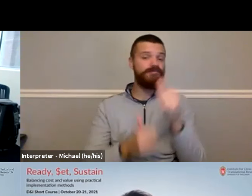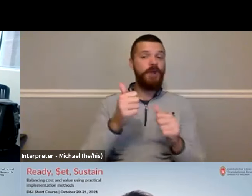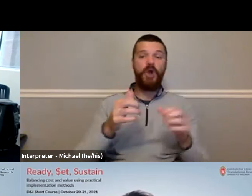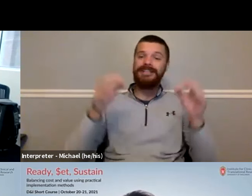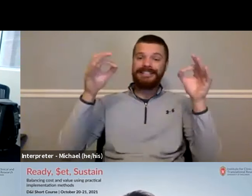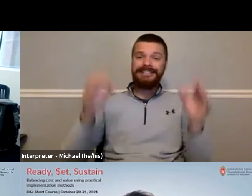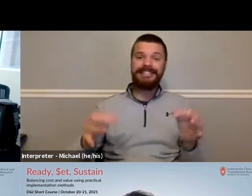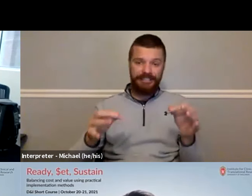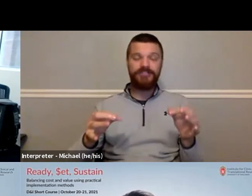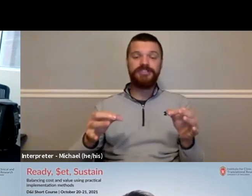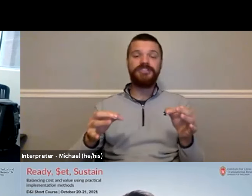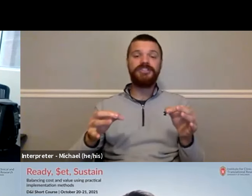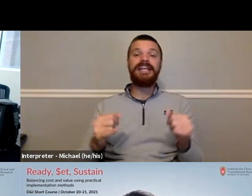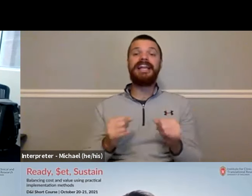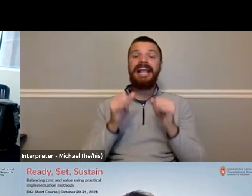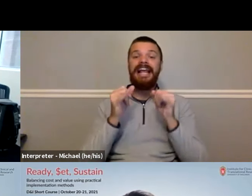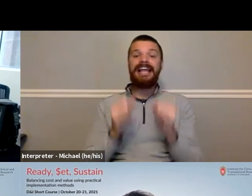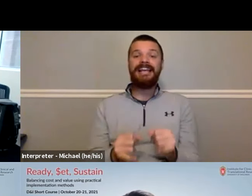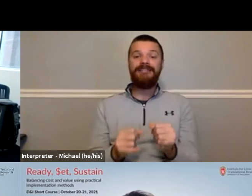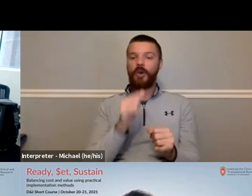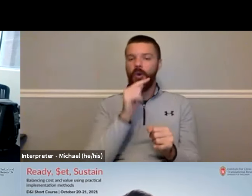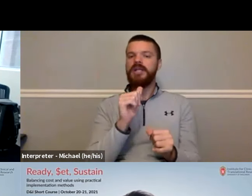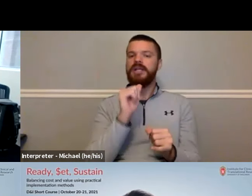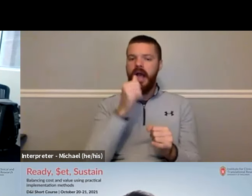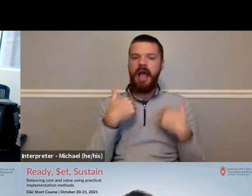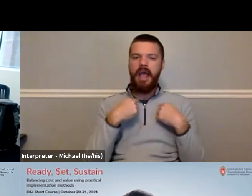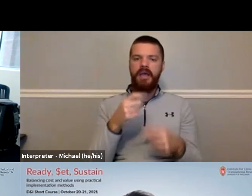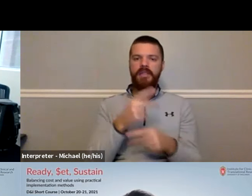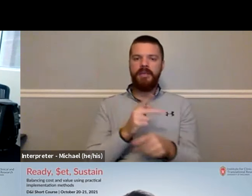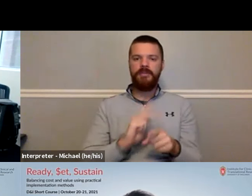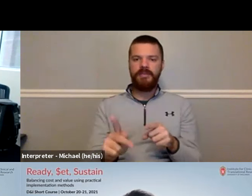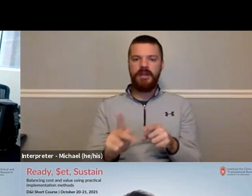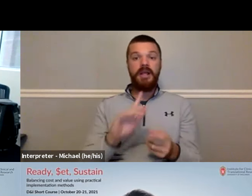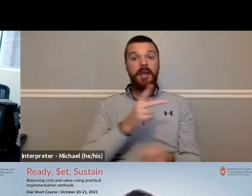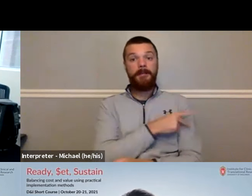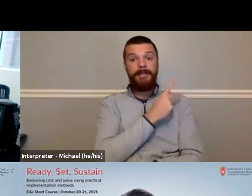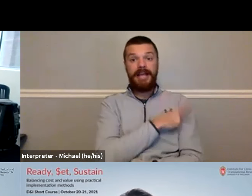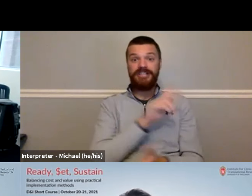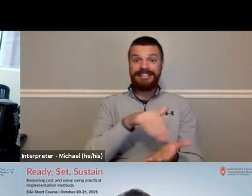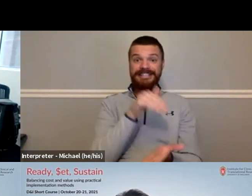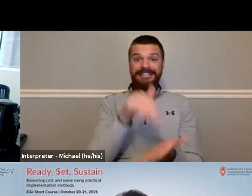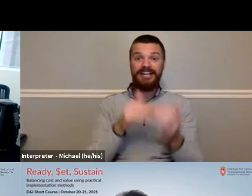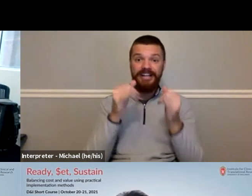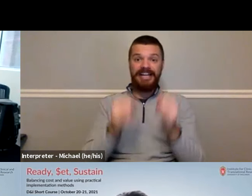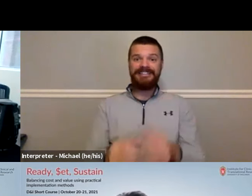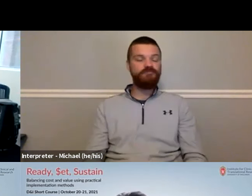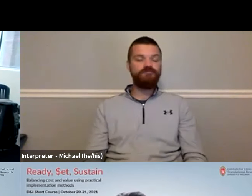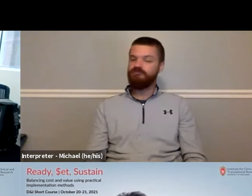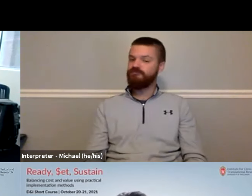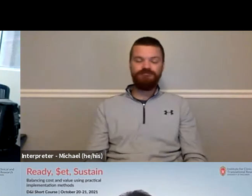Michelle Chui: by individuals who are not healthcare professionals not patient centered individuals, these are all just individuals, working with.